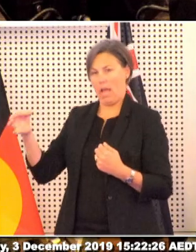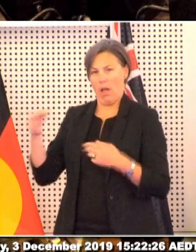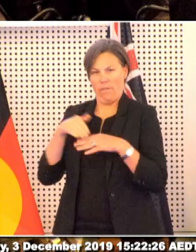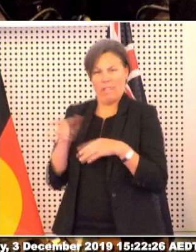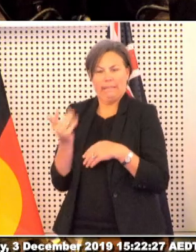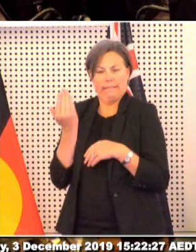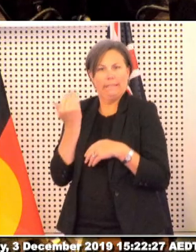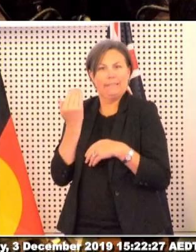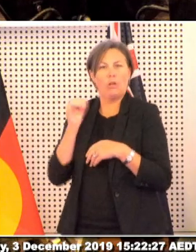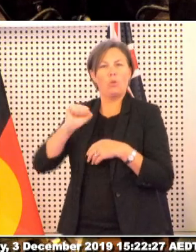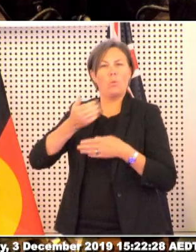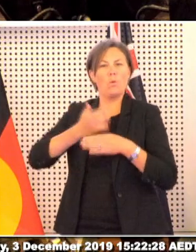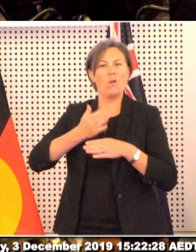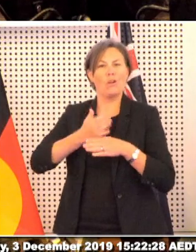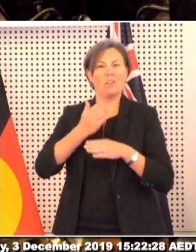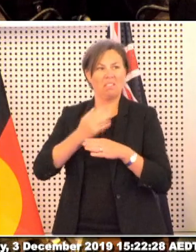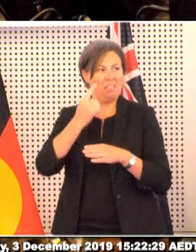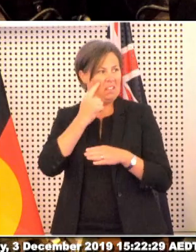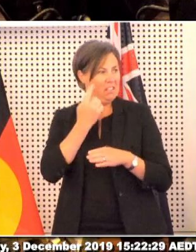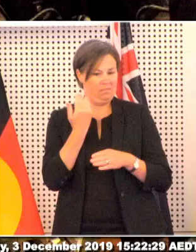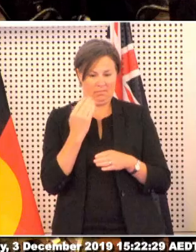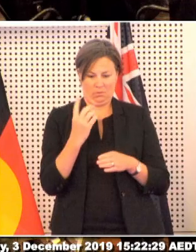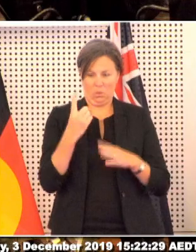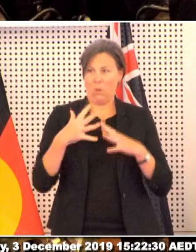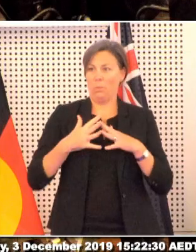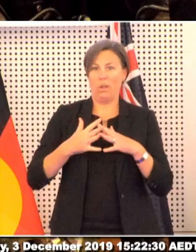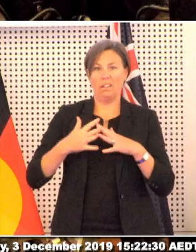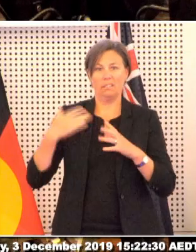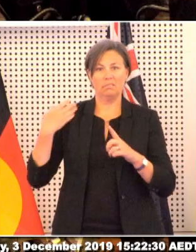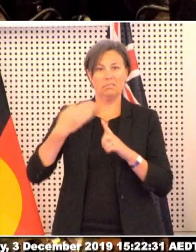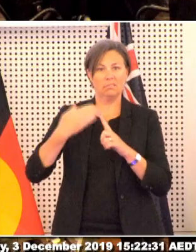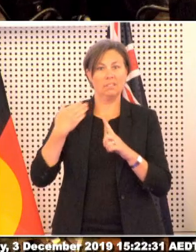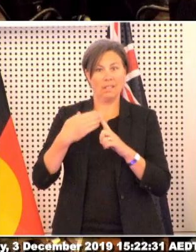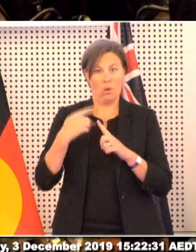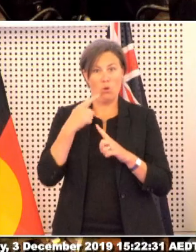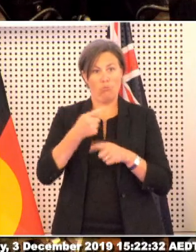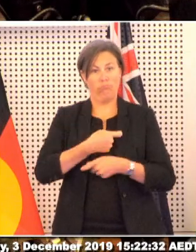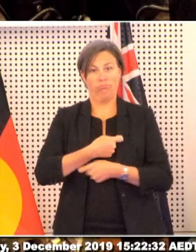I think only in the last week or so you’ve published a new report called I’m Too